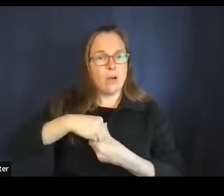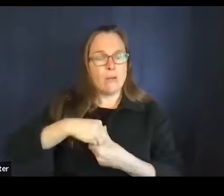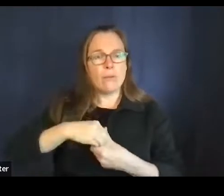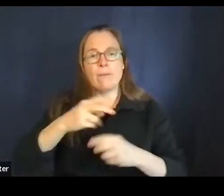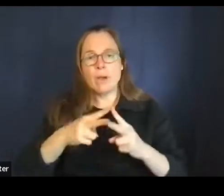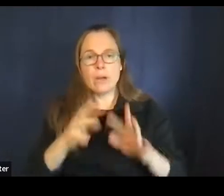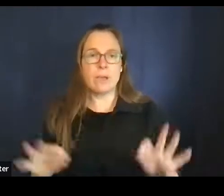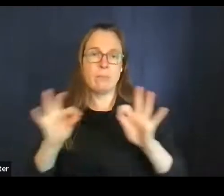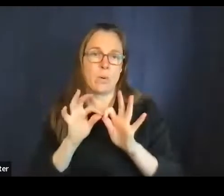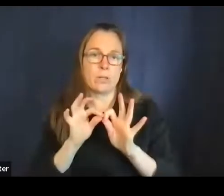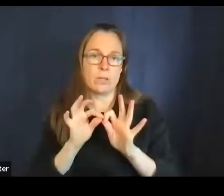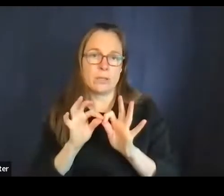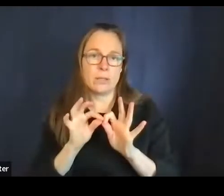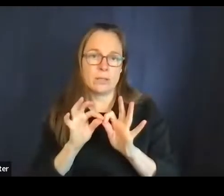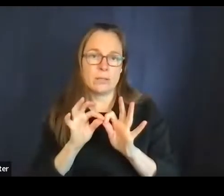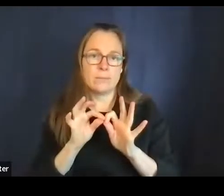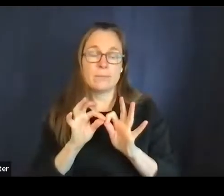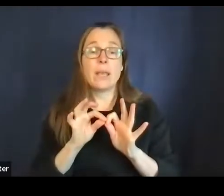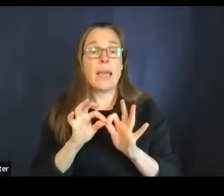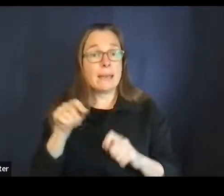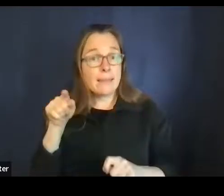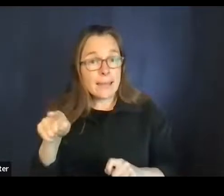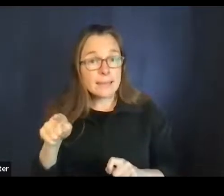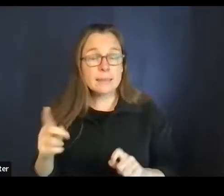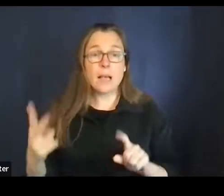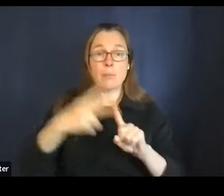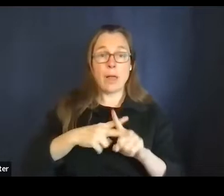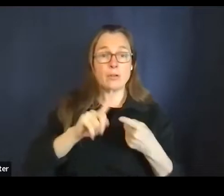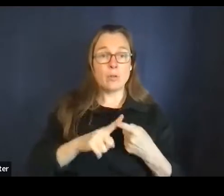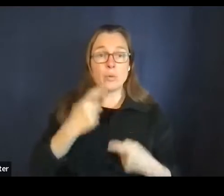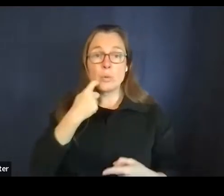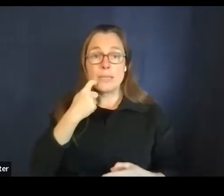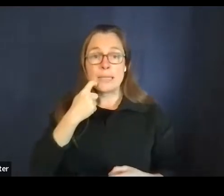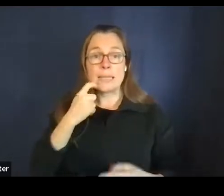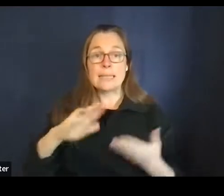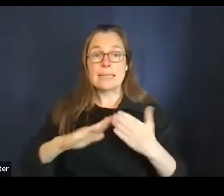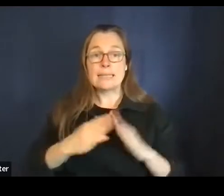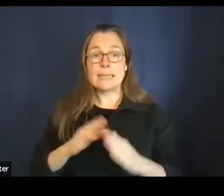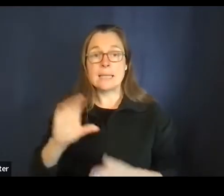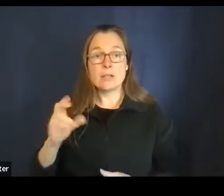this recent Charter Commission process. The City Charter process intentionally focused on centering